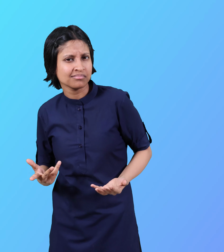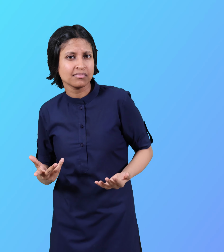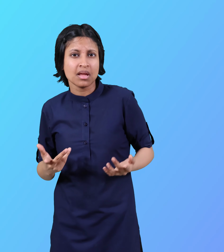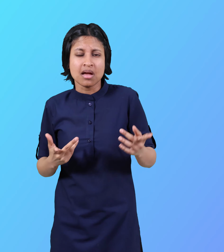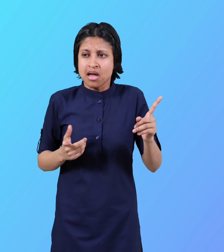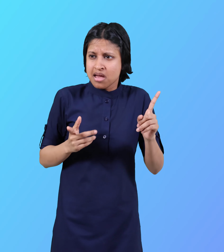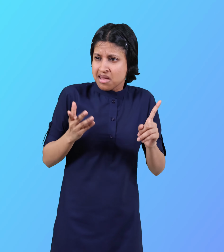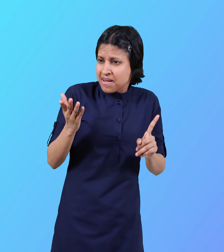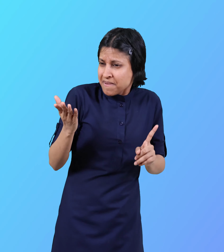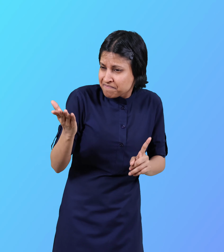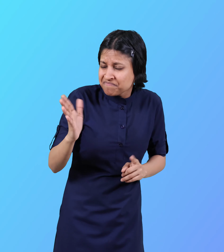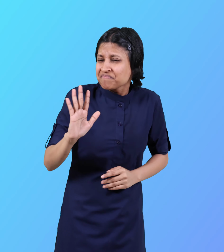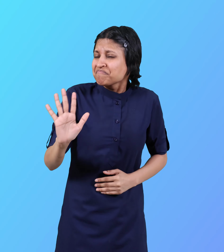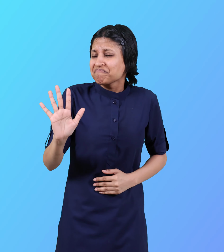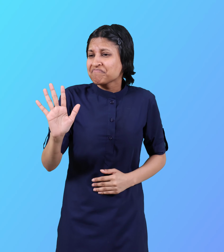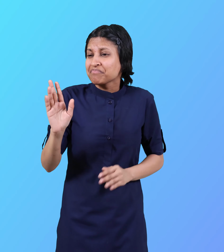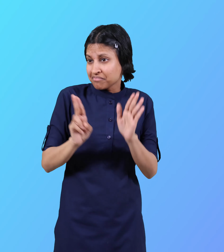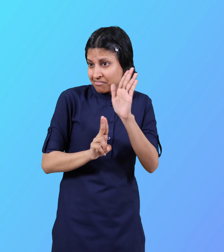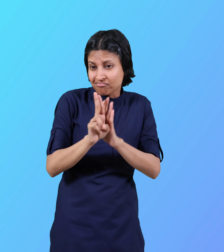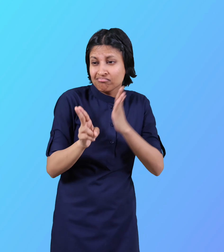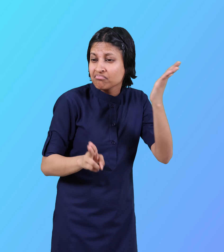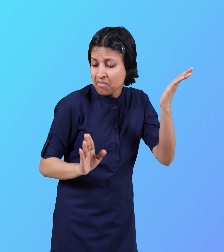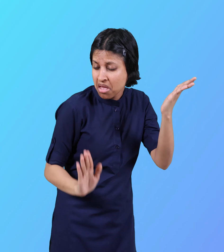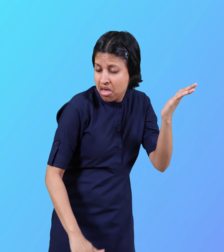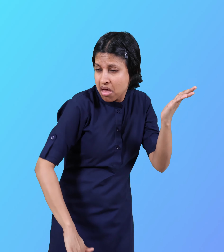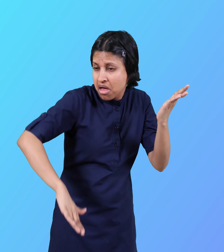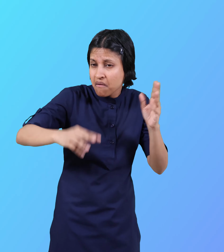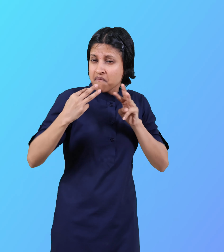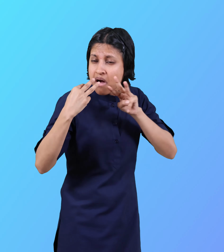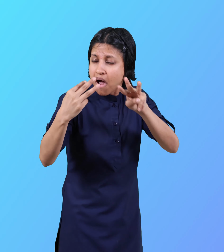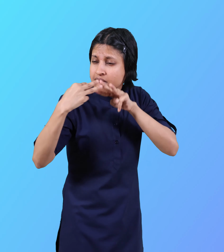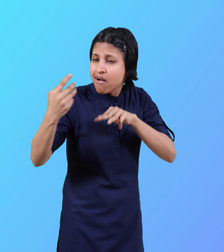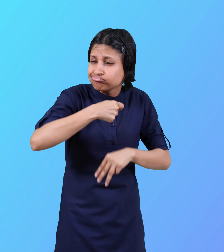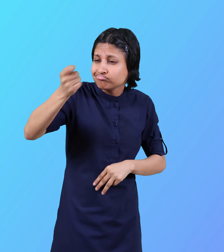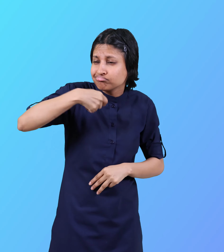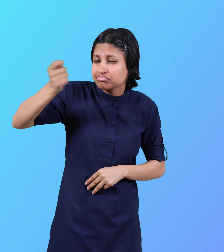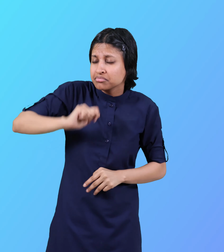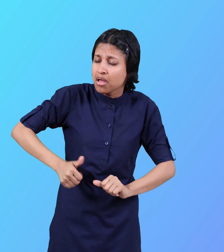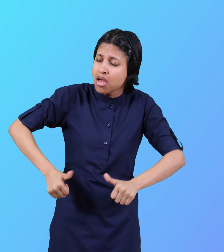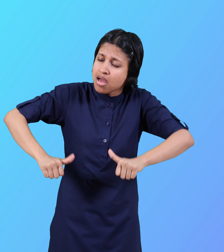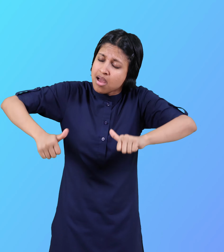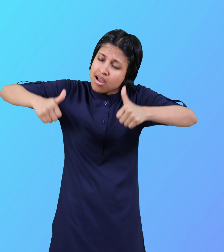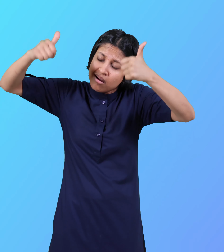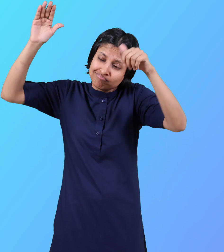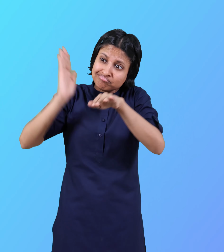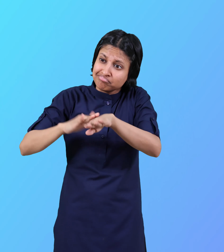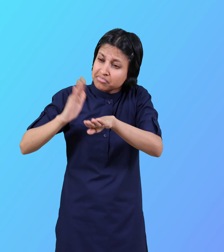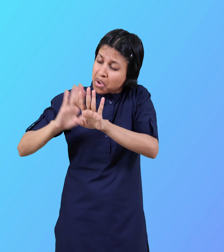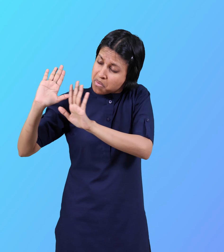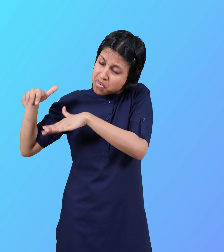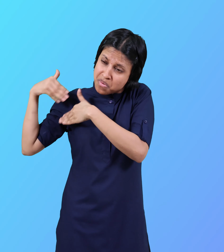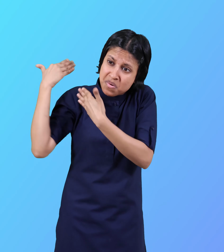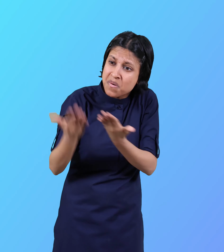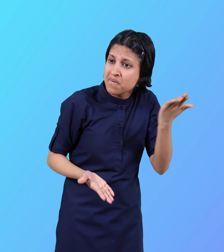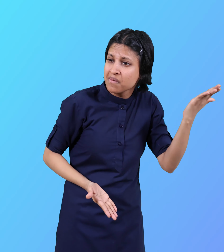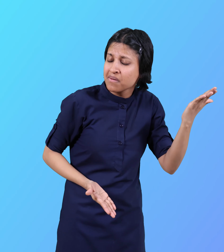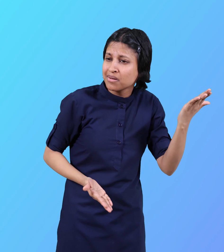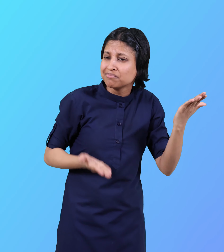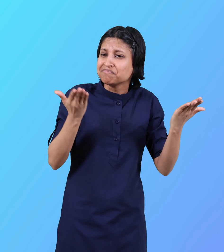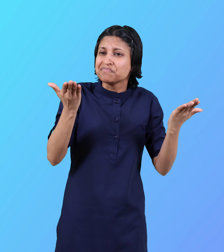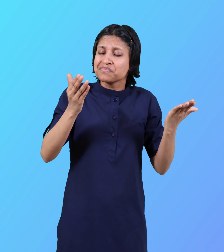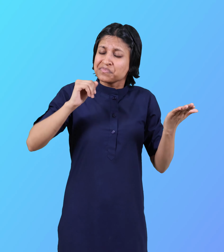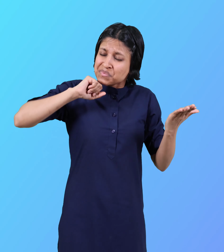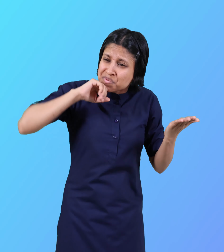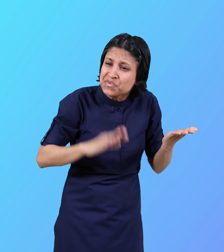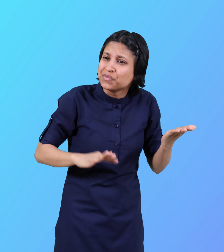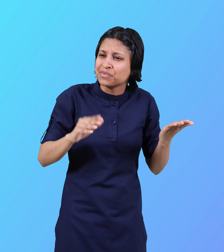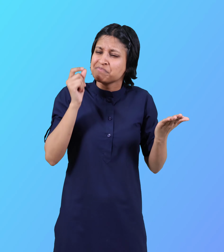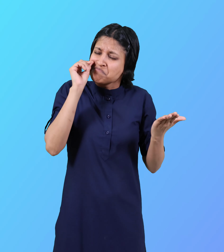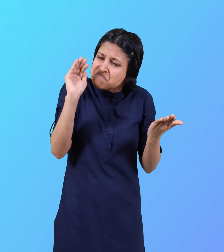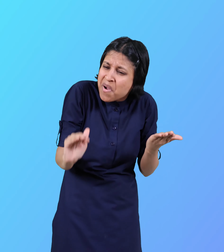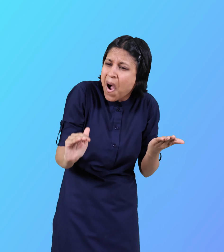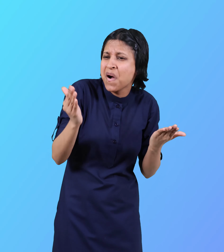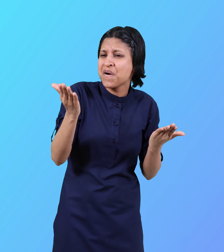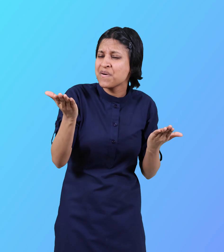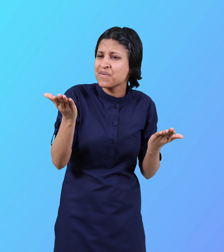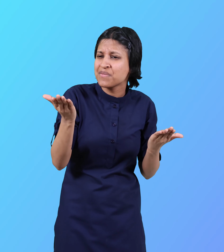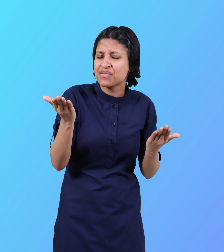Saul answered, “You can’t go out and fight against this Philistine. You’re not even a soldier! Goliath has been fighting in wars since he was a boy.”